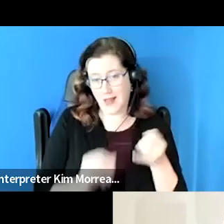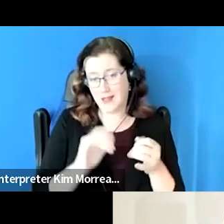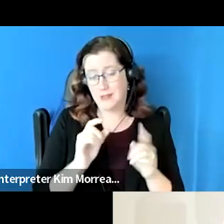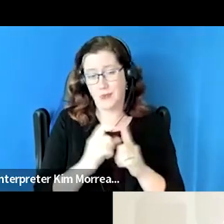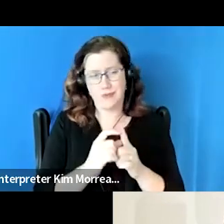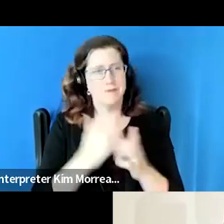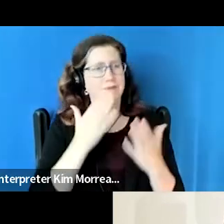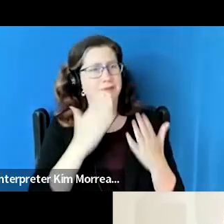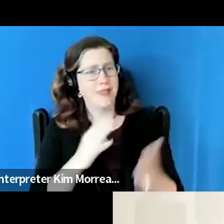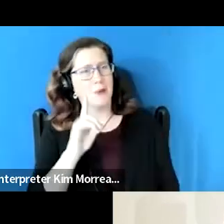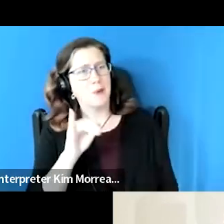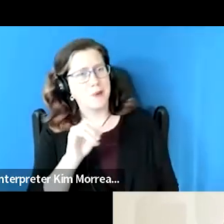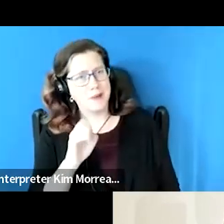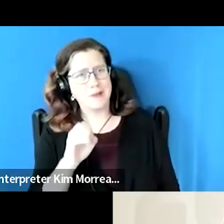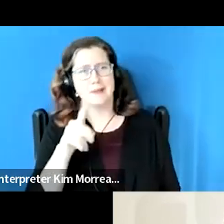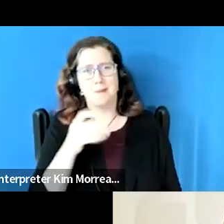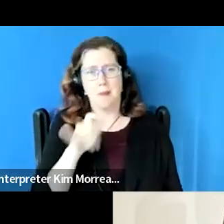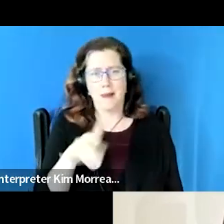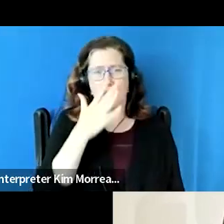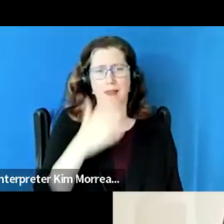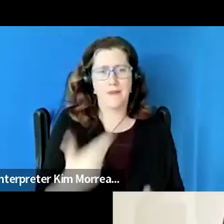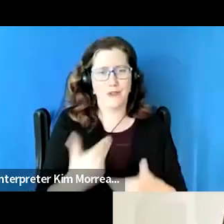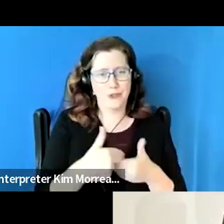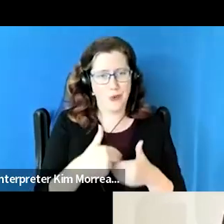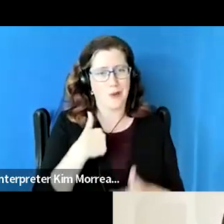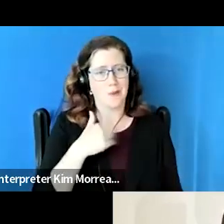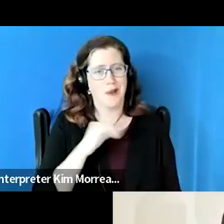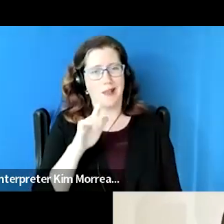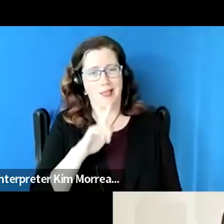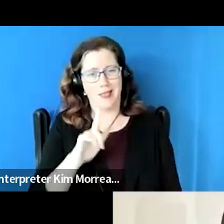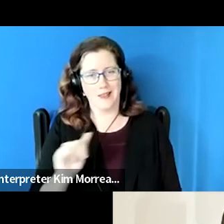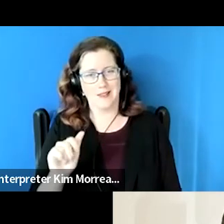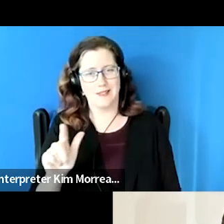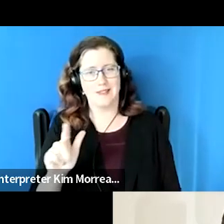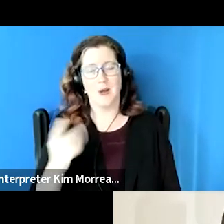Denise and Peggy so much for being here with Liz and I, we feel so fortunate to have this time with you,